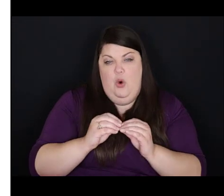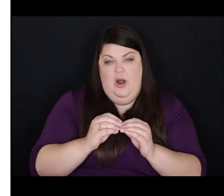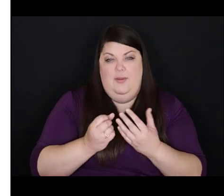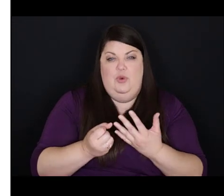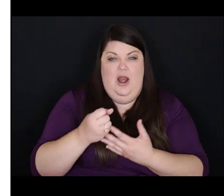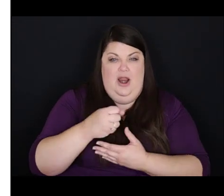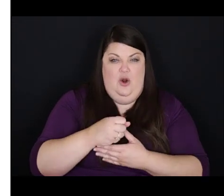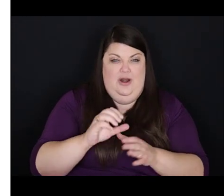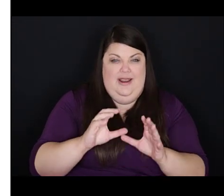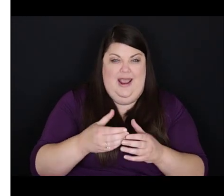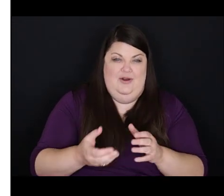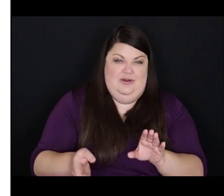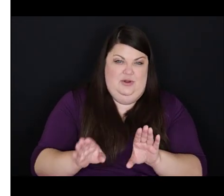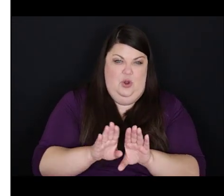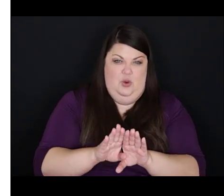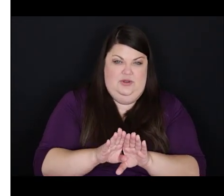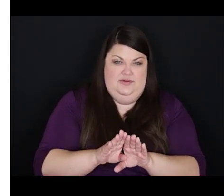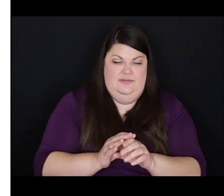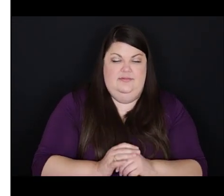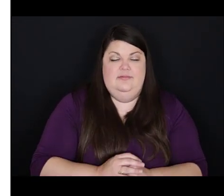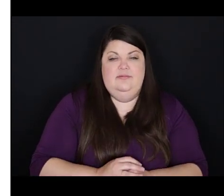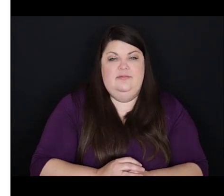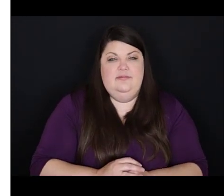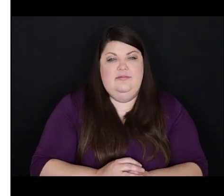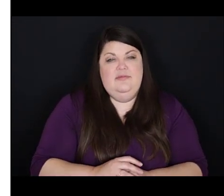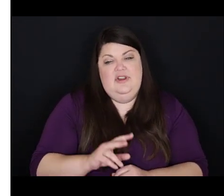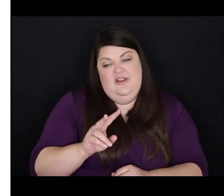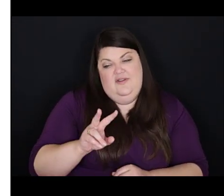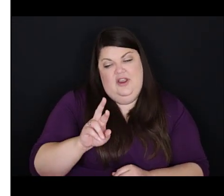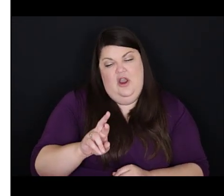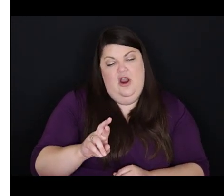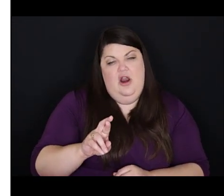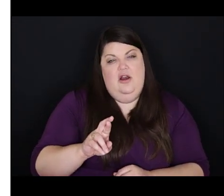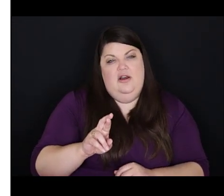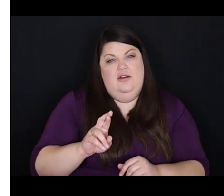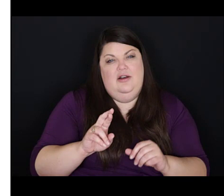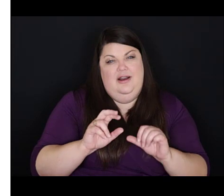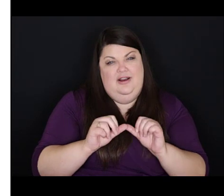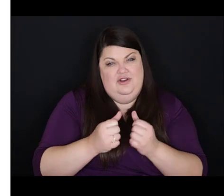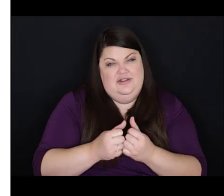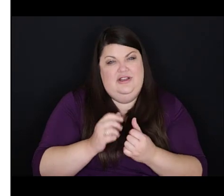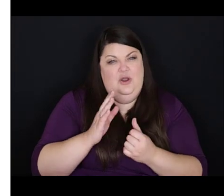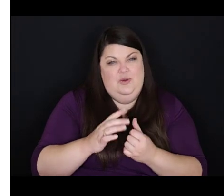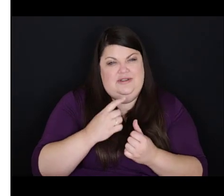VR agencies will note the wording used for this option is intended to clarify that if